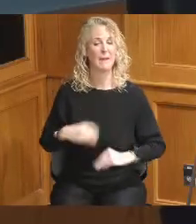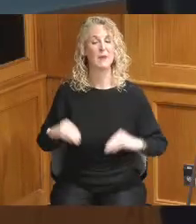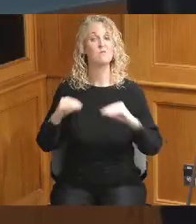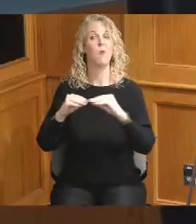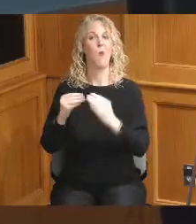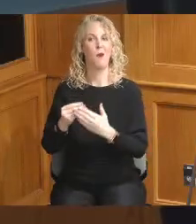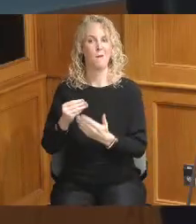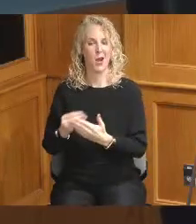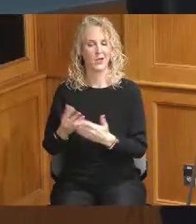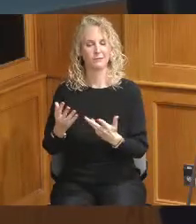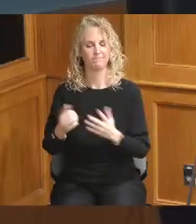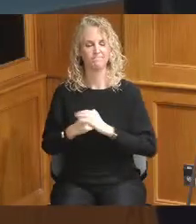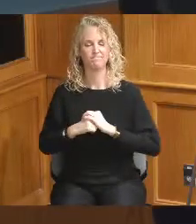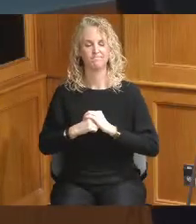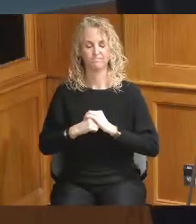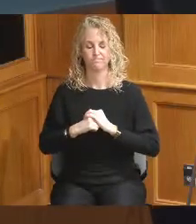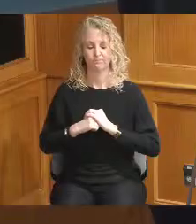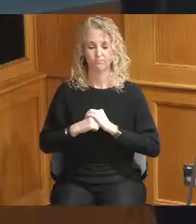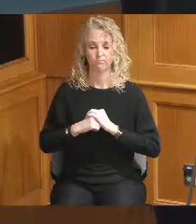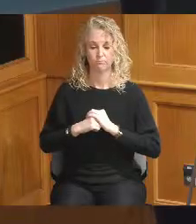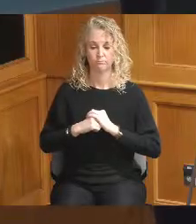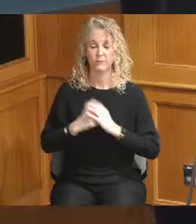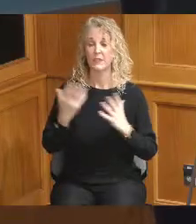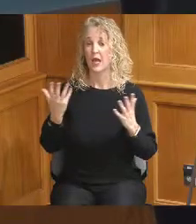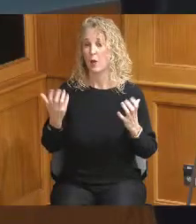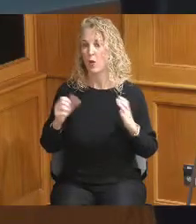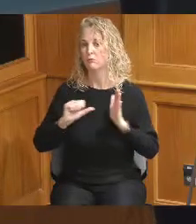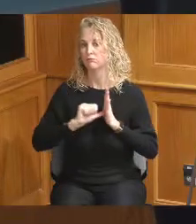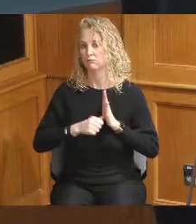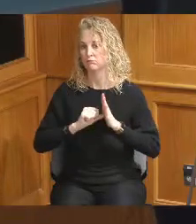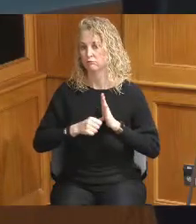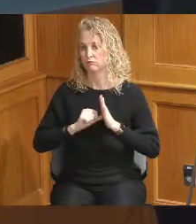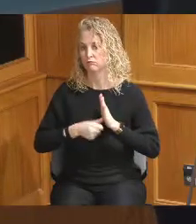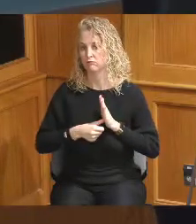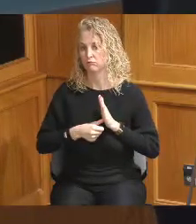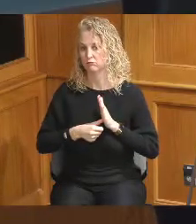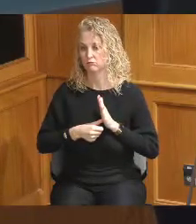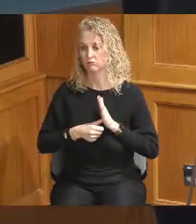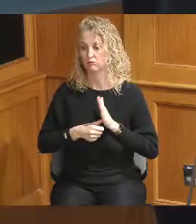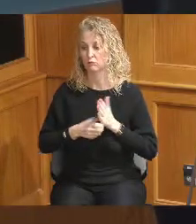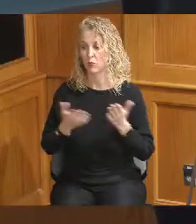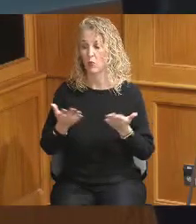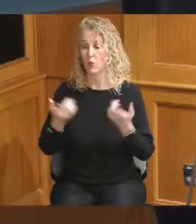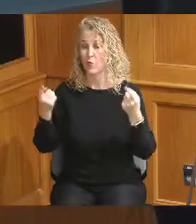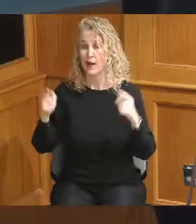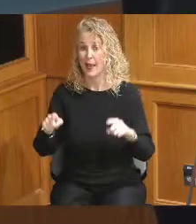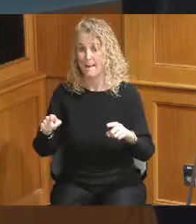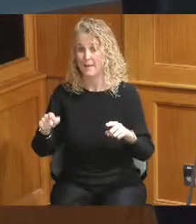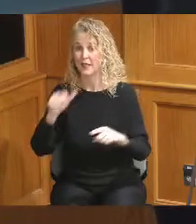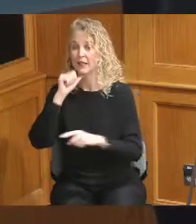there I also wanted to highlight what's being done outside the city because that was one of the